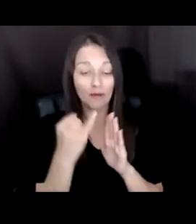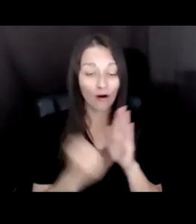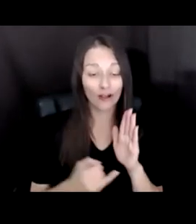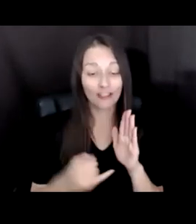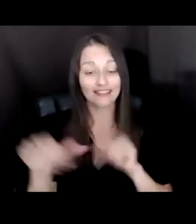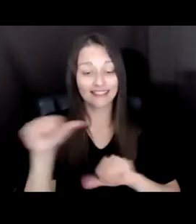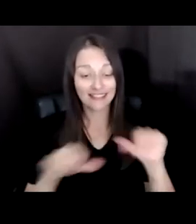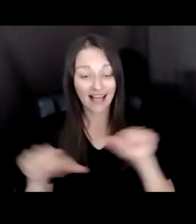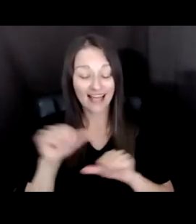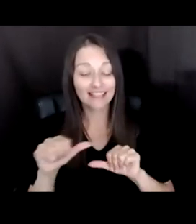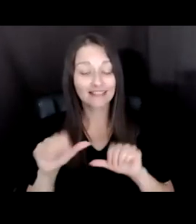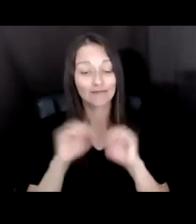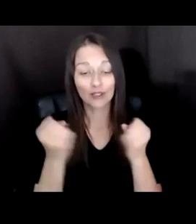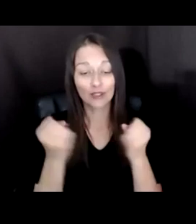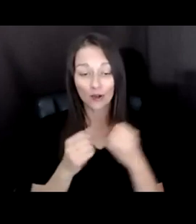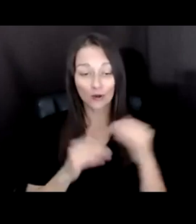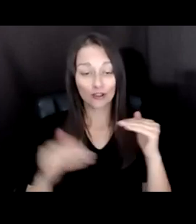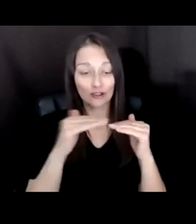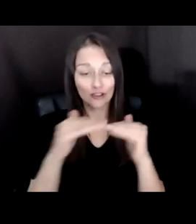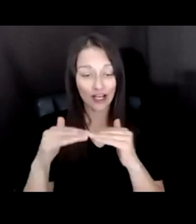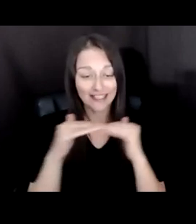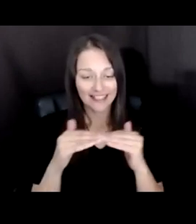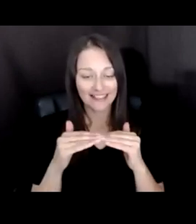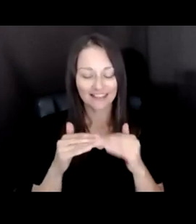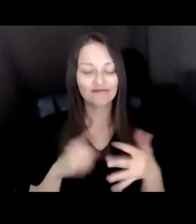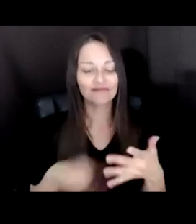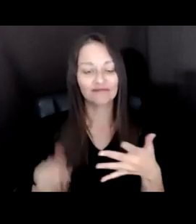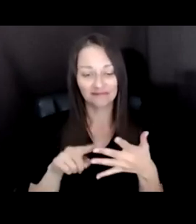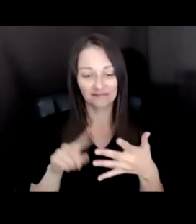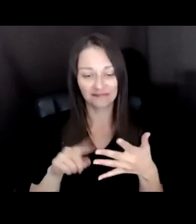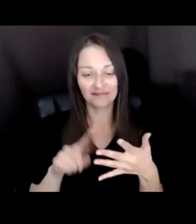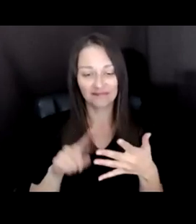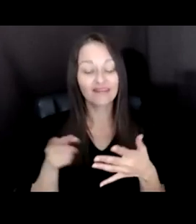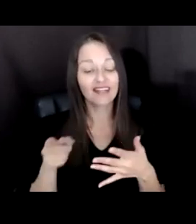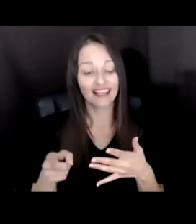THREE - THE STUDY COINCIDED WITH AN ITEM ON OUR FIVE-YEAR RESEARCH AGENDA WHERE WE PROPOSE